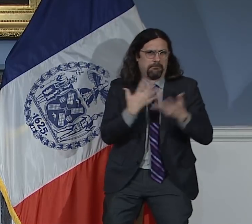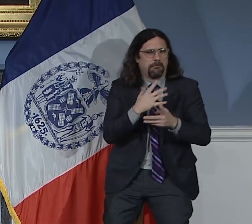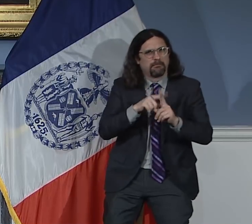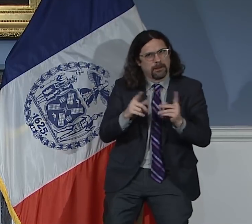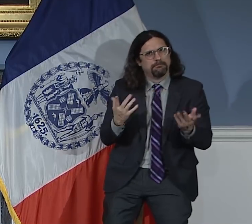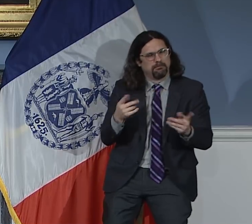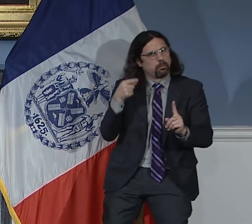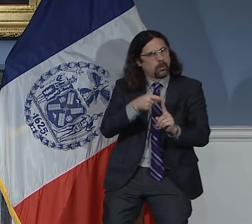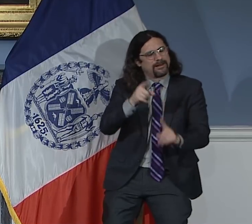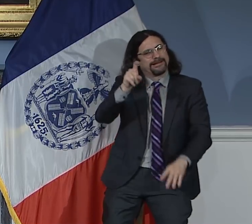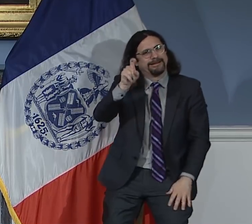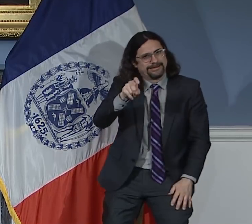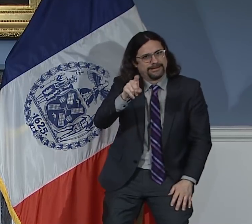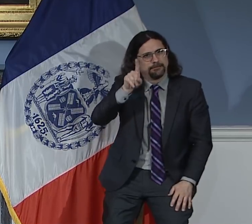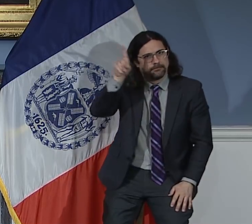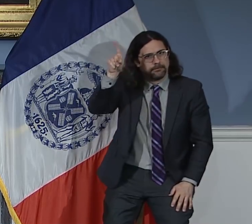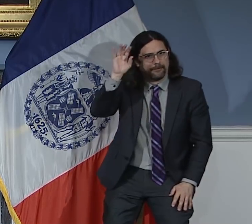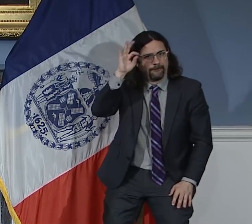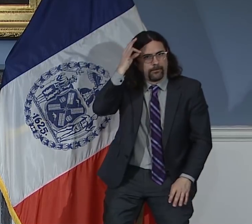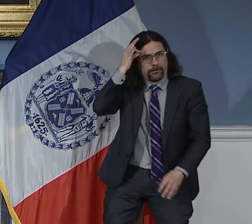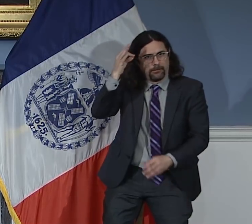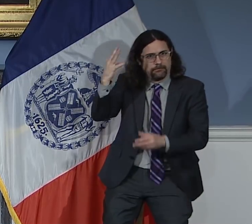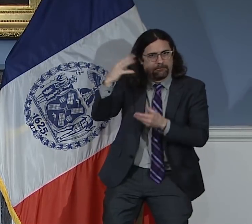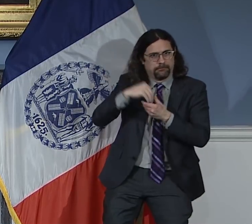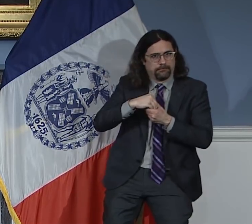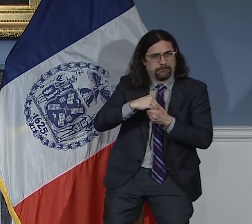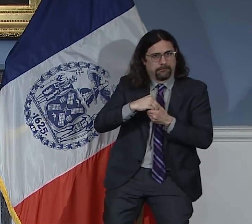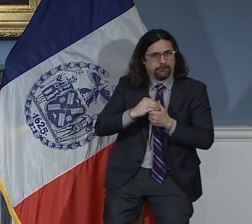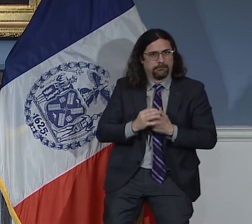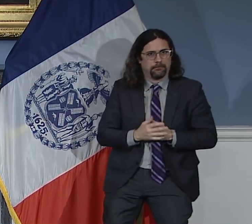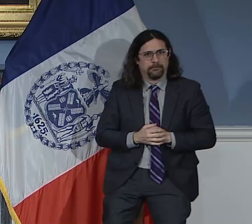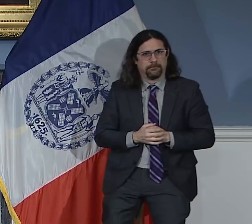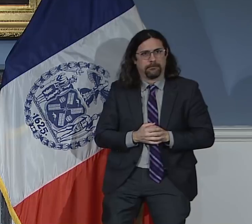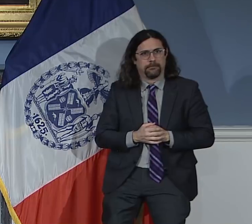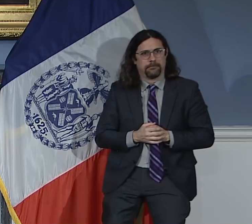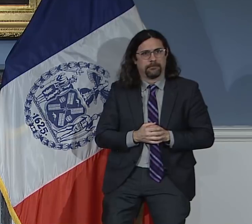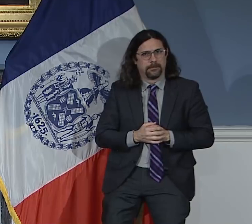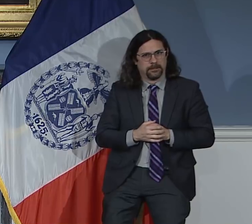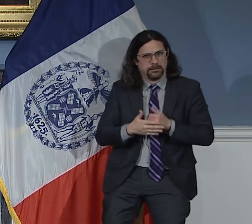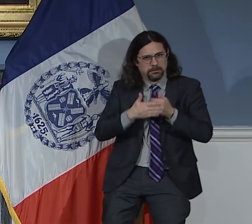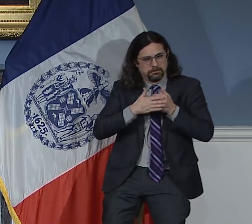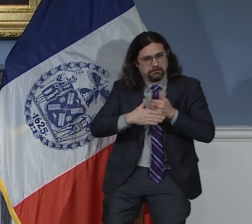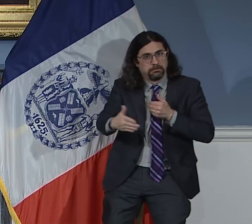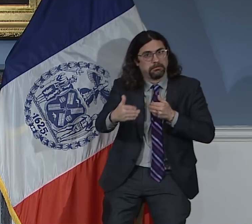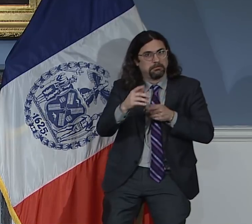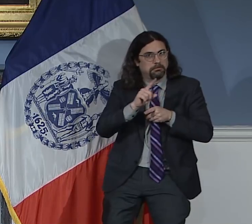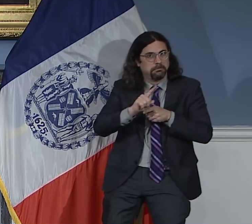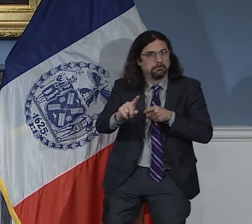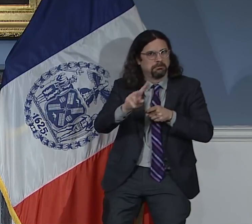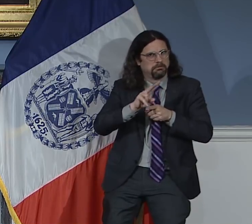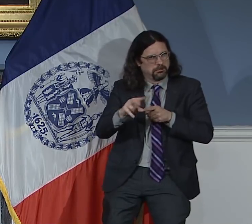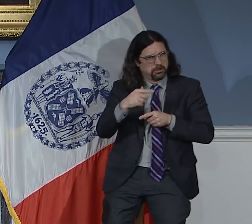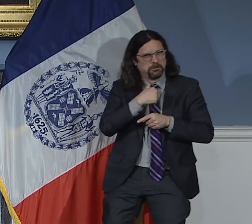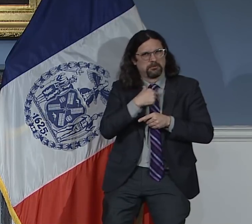IN THE NEXT FEW EWEKWS I THTHE EXTRAORDINARY RESOURCES IN NEW YORK CITY, WE WILL FIGHT TISH BATLET NO MATTER